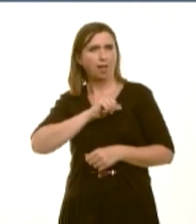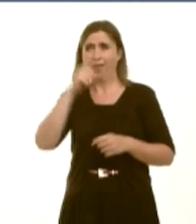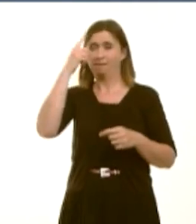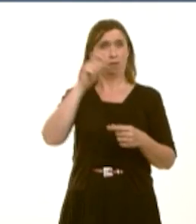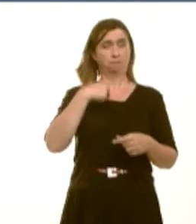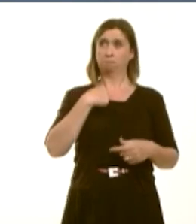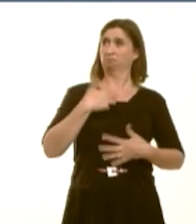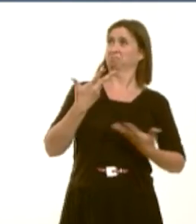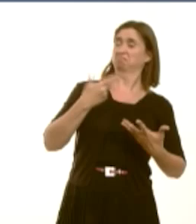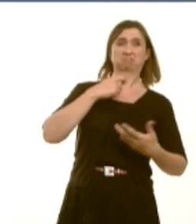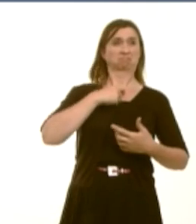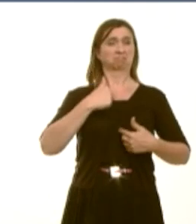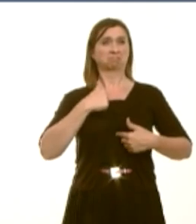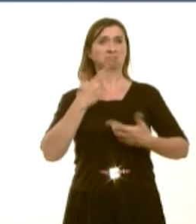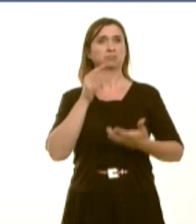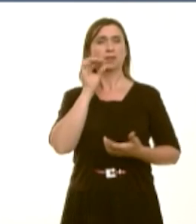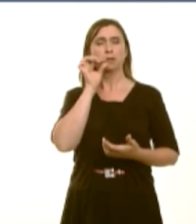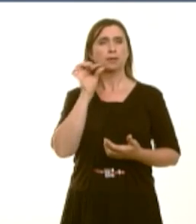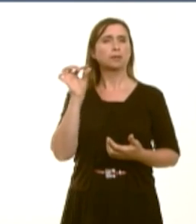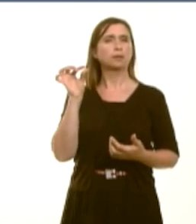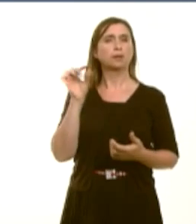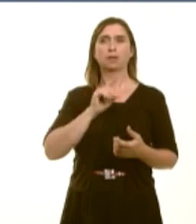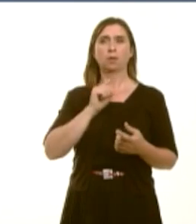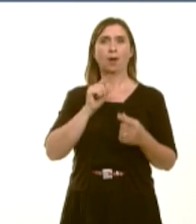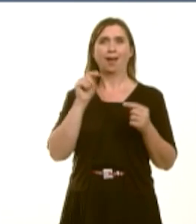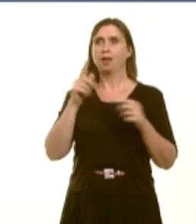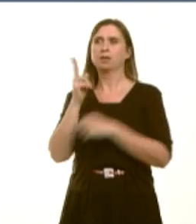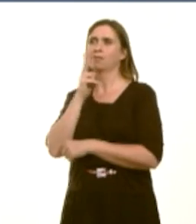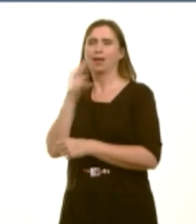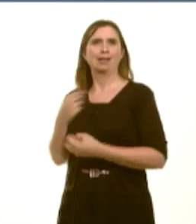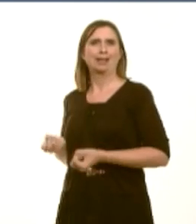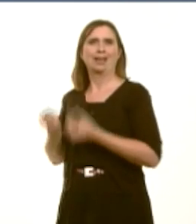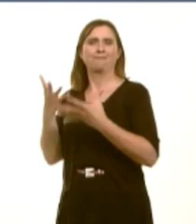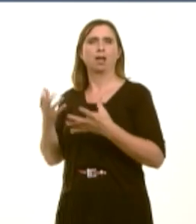is using an e-cigarette as a means of quitting conventional tobacco to be forced to stand